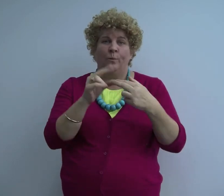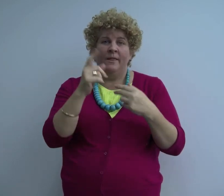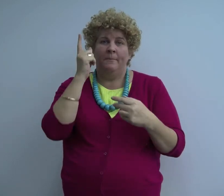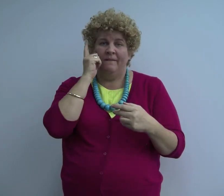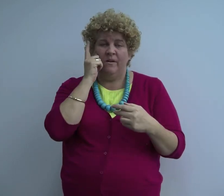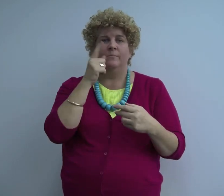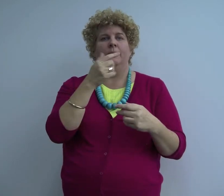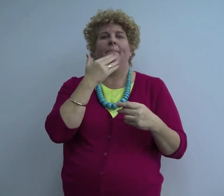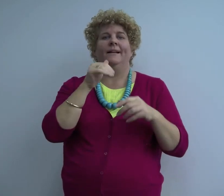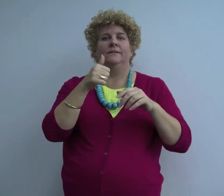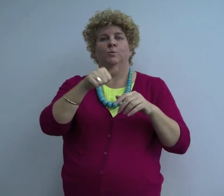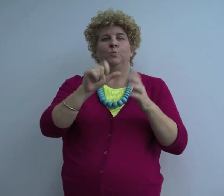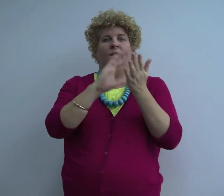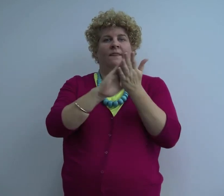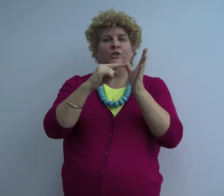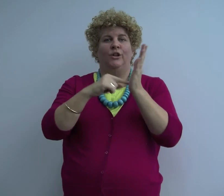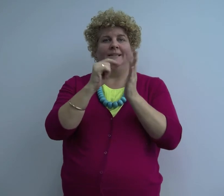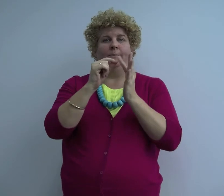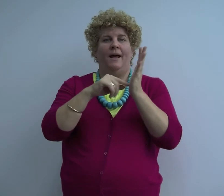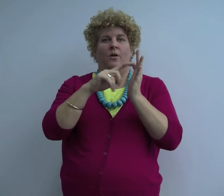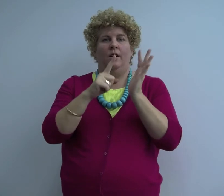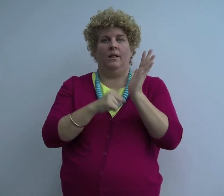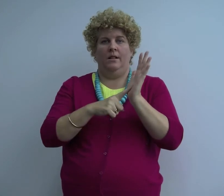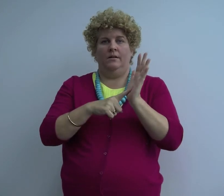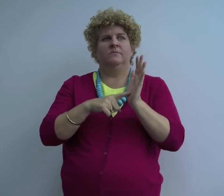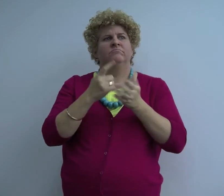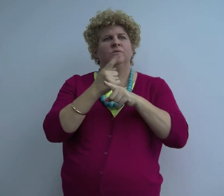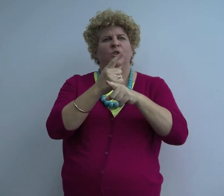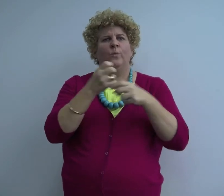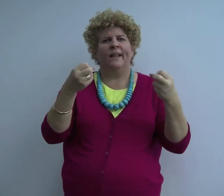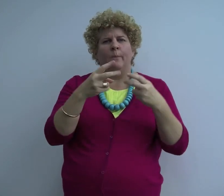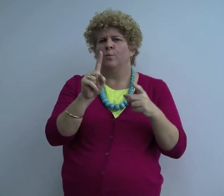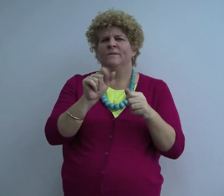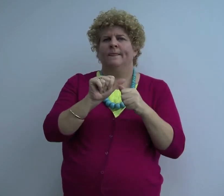If the mobile phone connection is not strong, please use the chat panel and have a discussion with the captioner